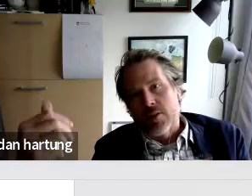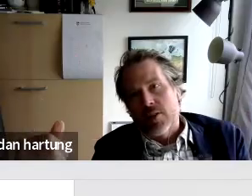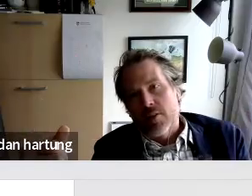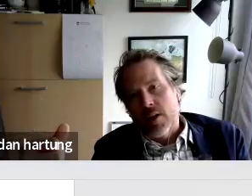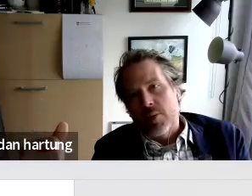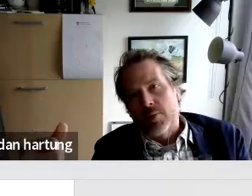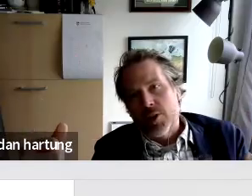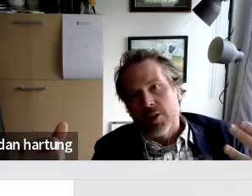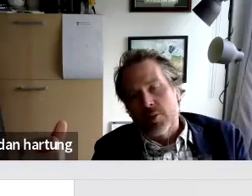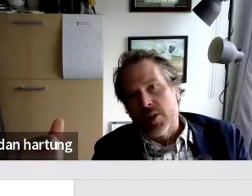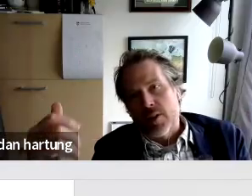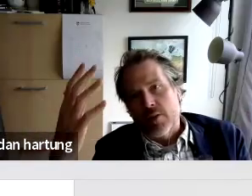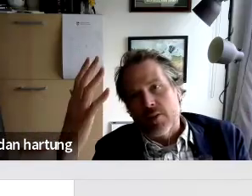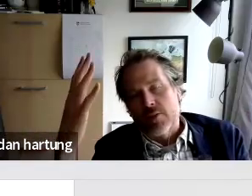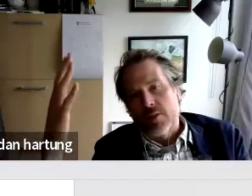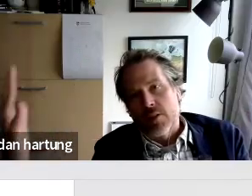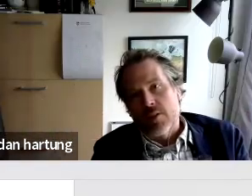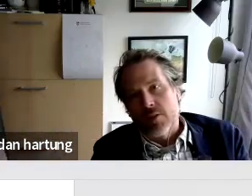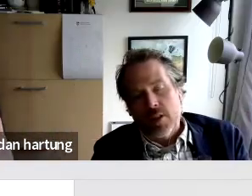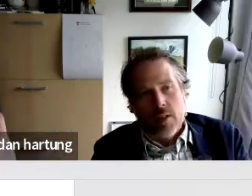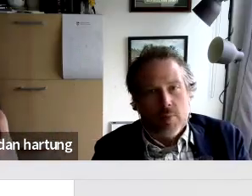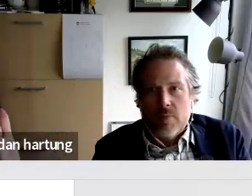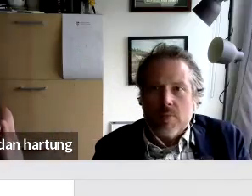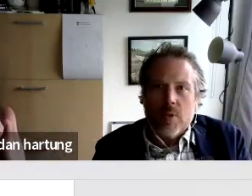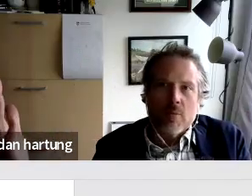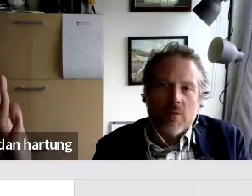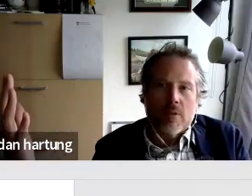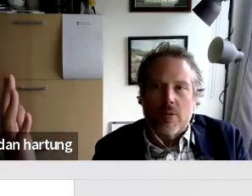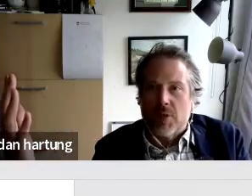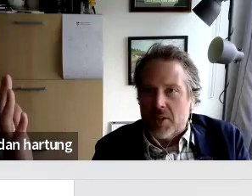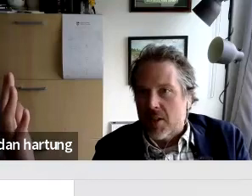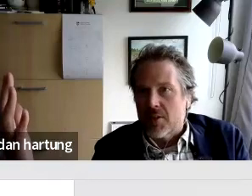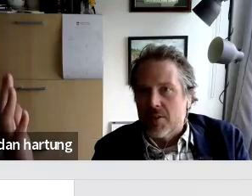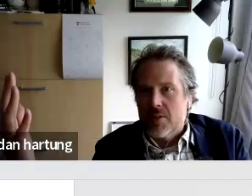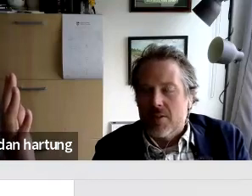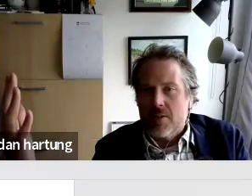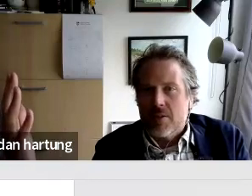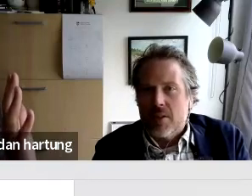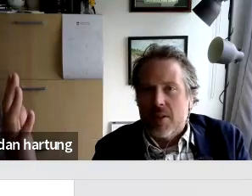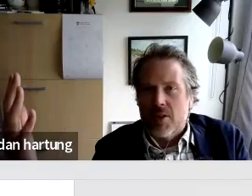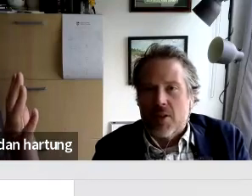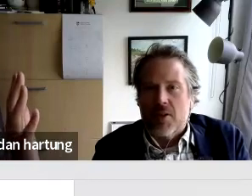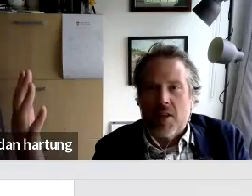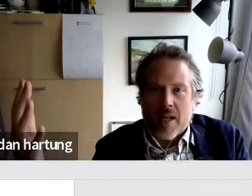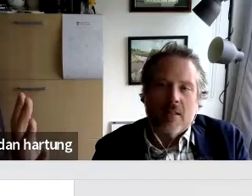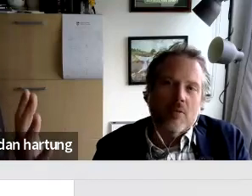Here's their um gender breakdown. Here's their um urban rural breakdown. I think then that at